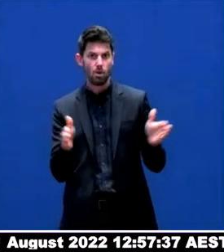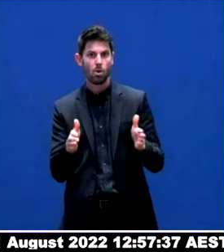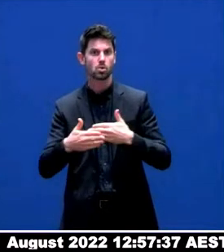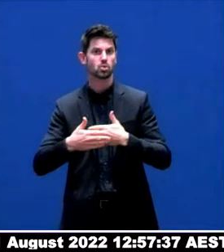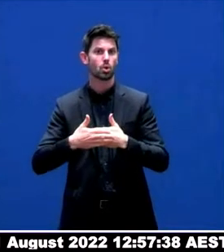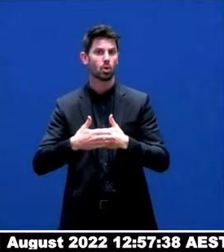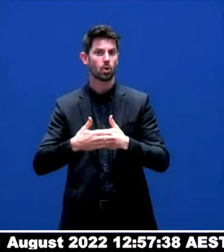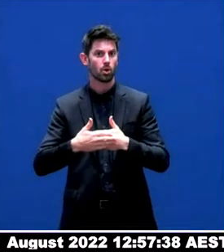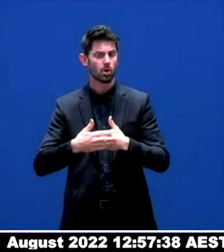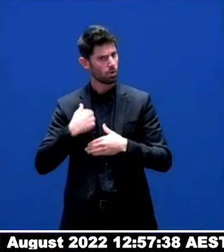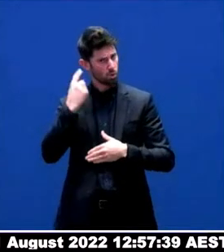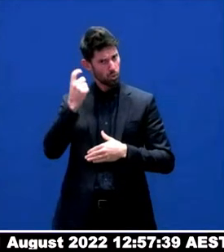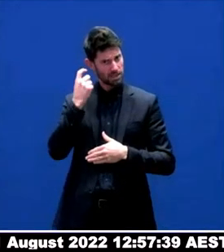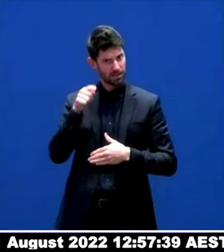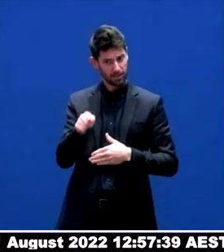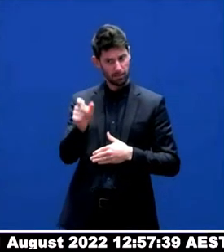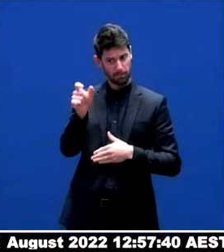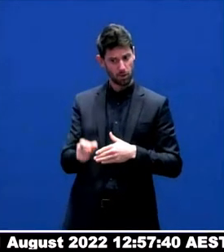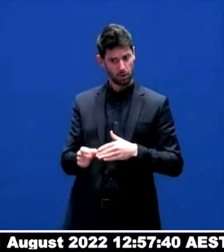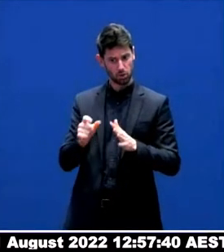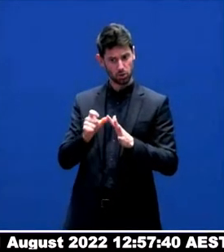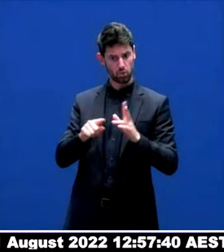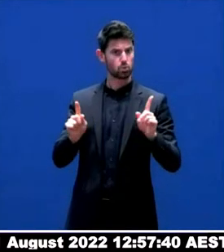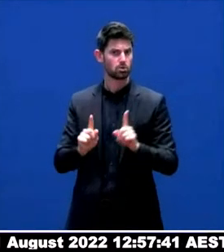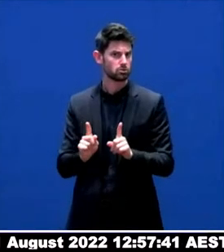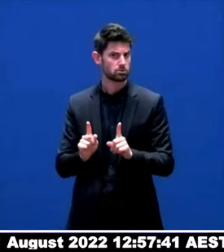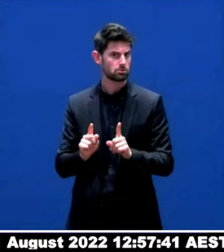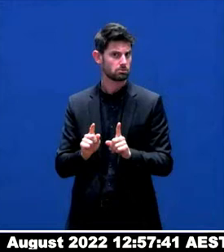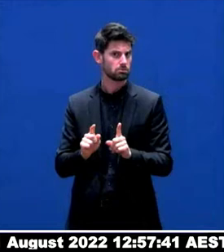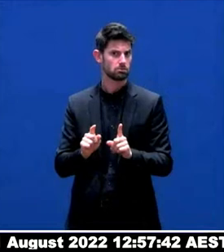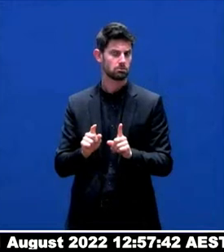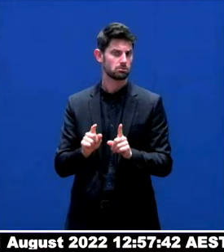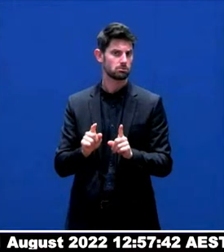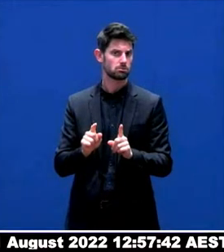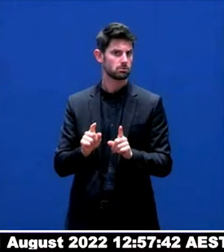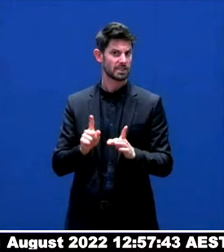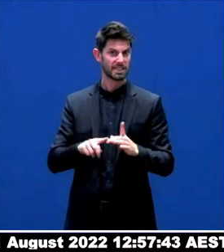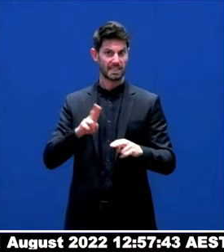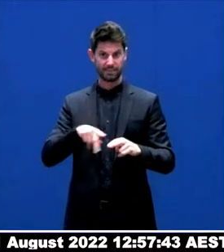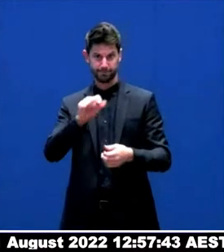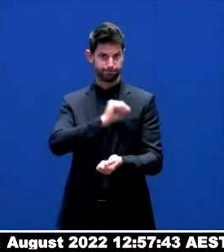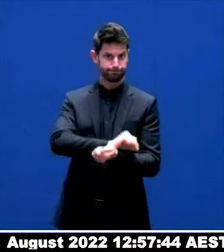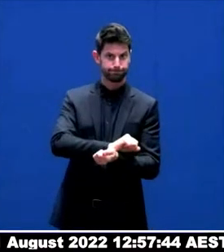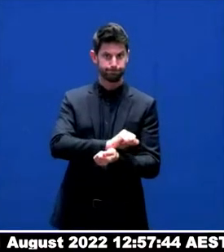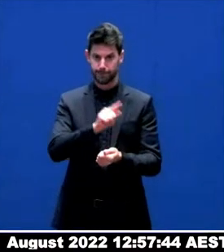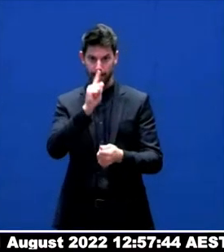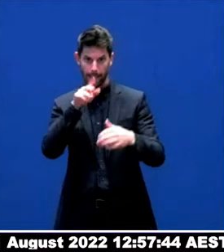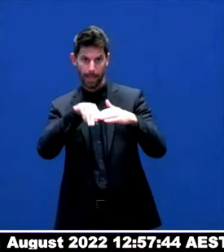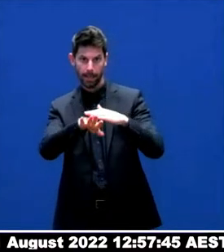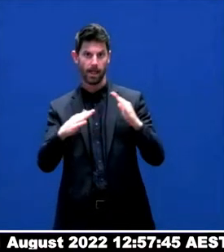What does that person do as a matter of practice, and as far as you're concerned, to